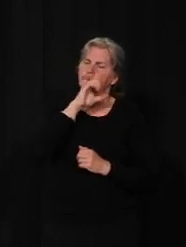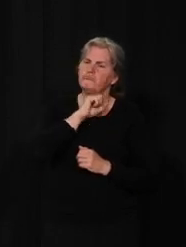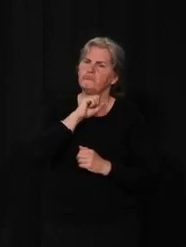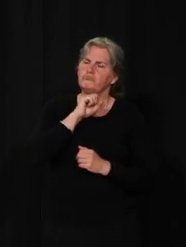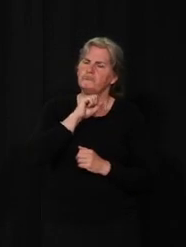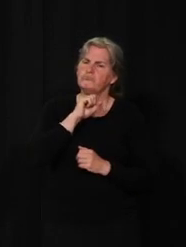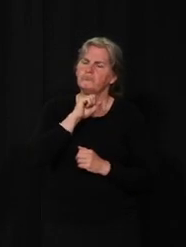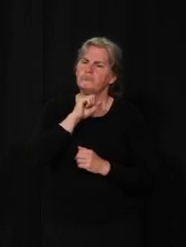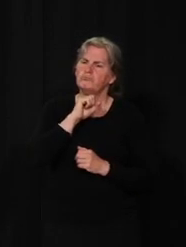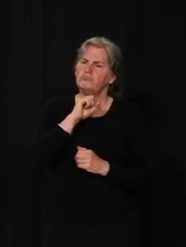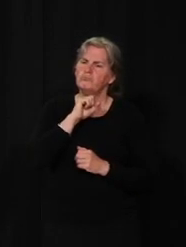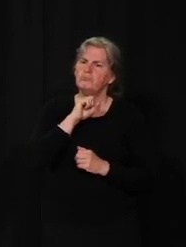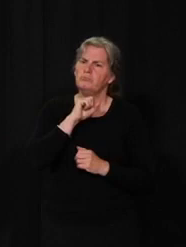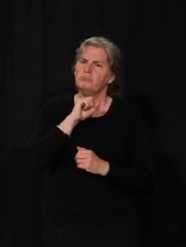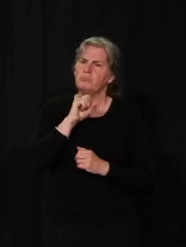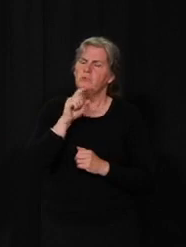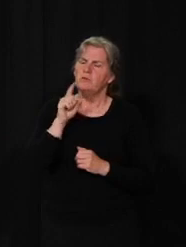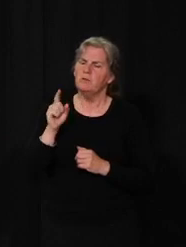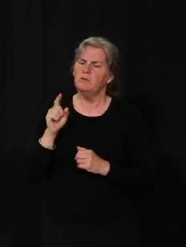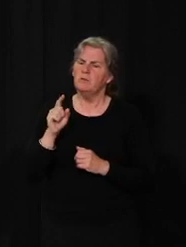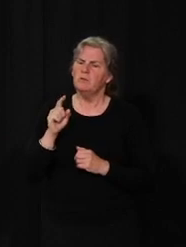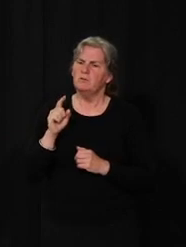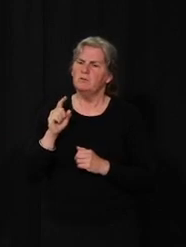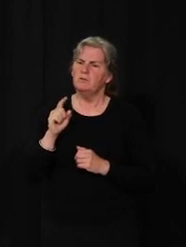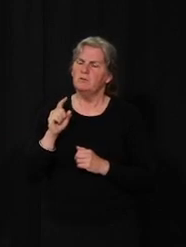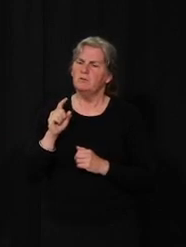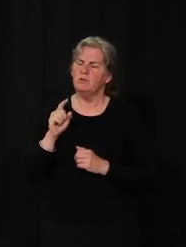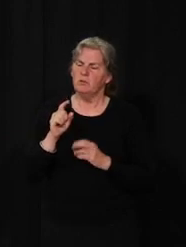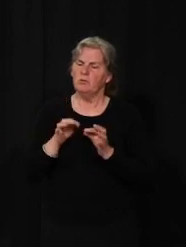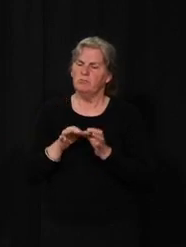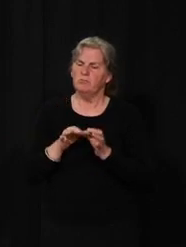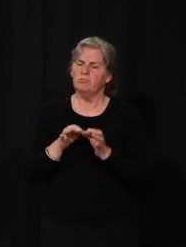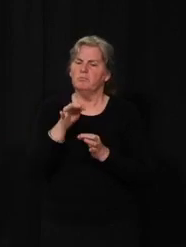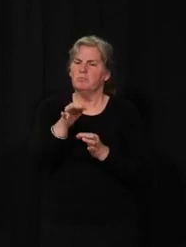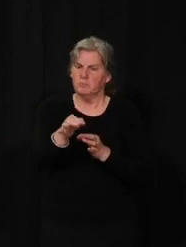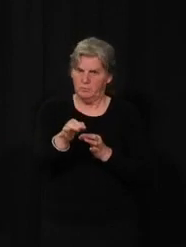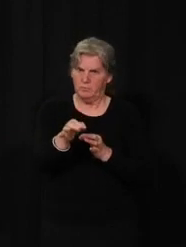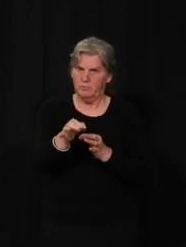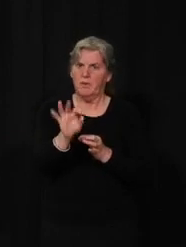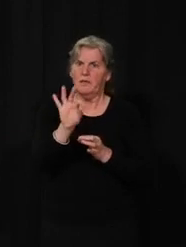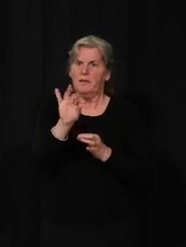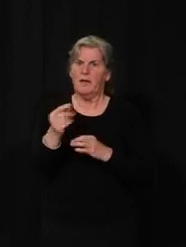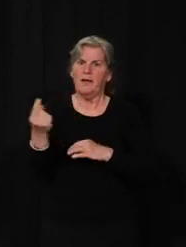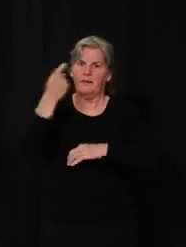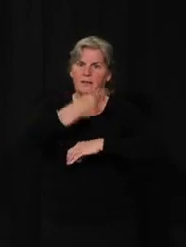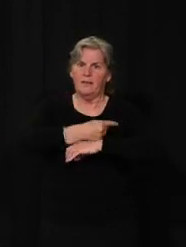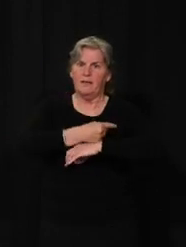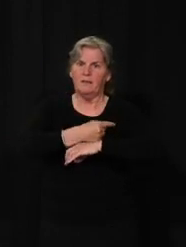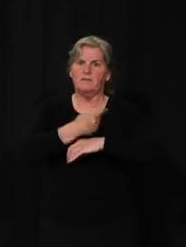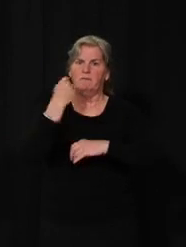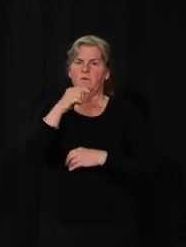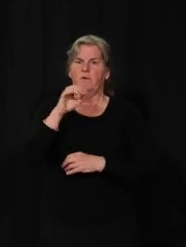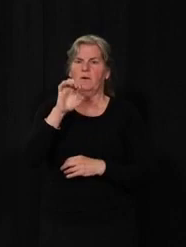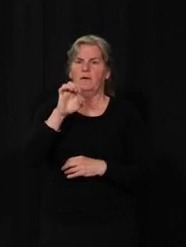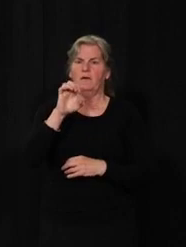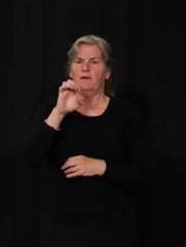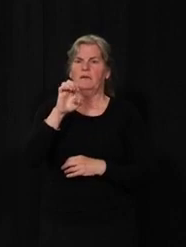was taken to extend by 90 days e emergencies act.